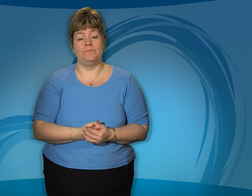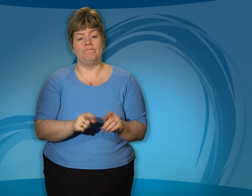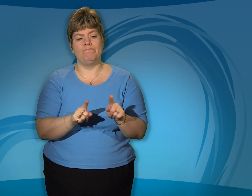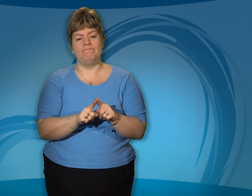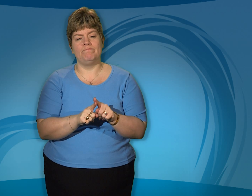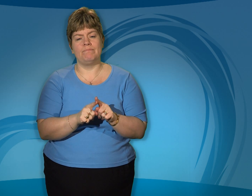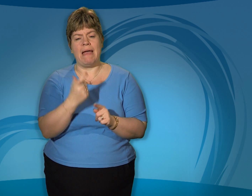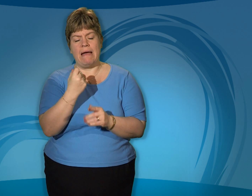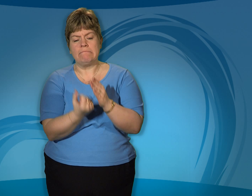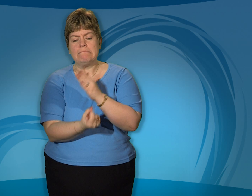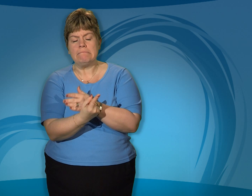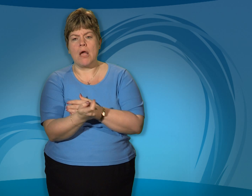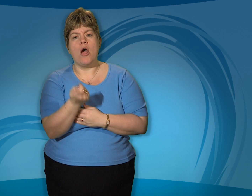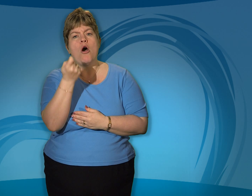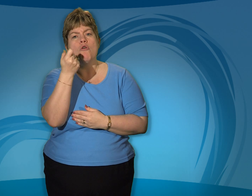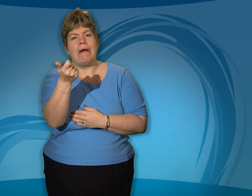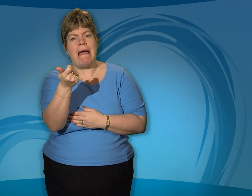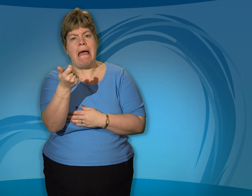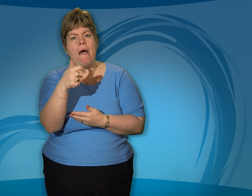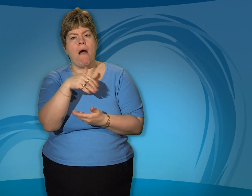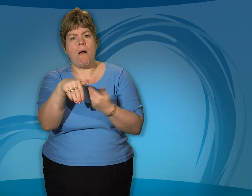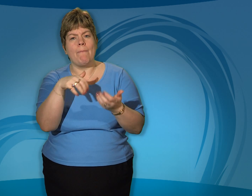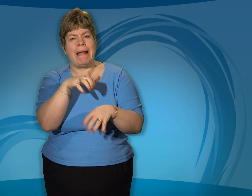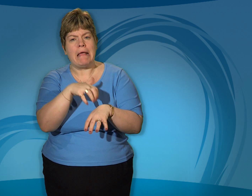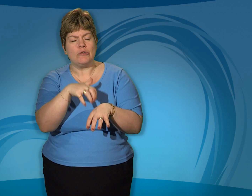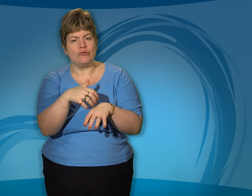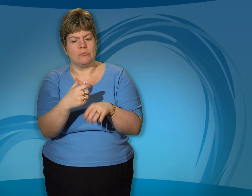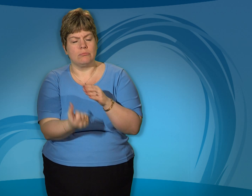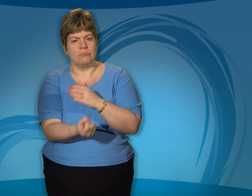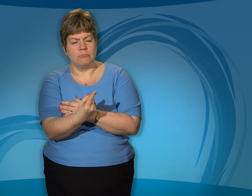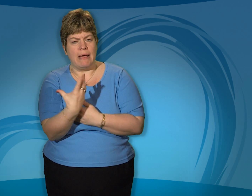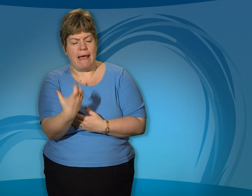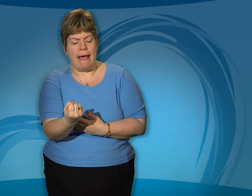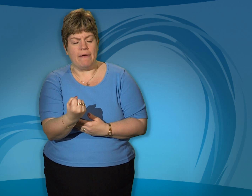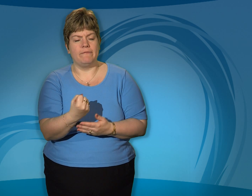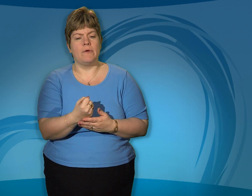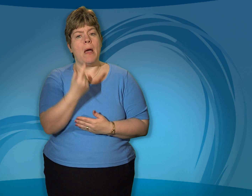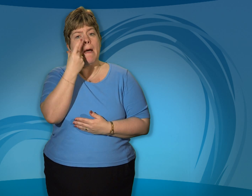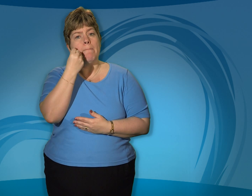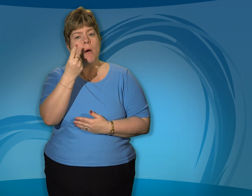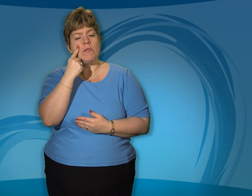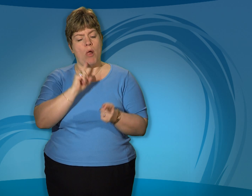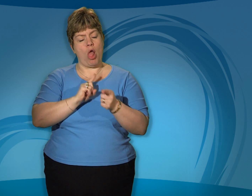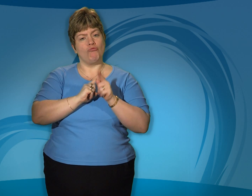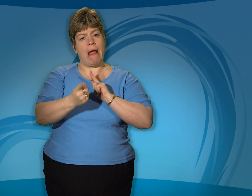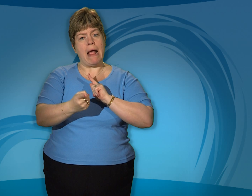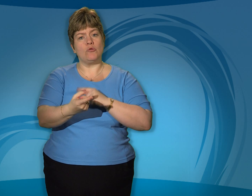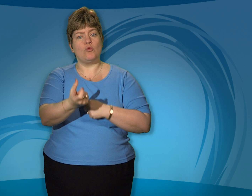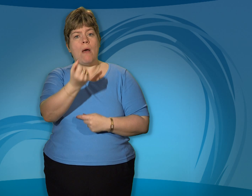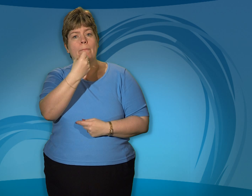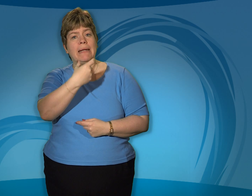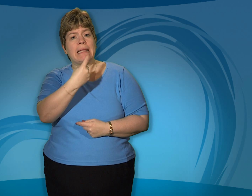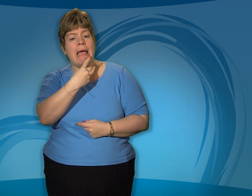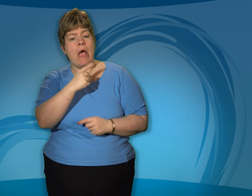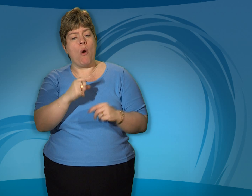Very rare complications - less than 1 in 1000 procedures include reaction to medication